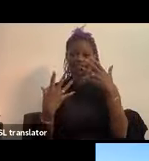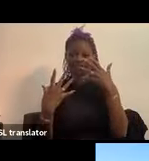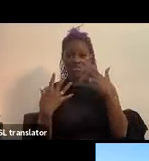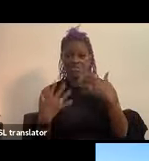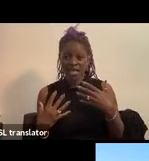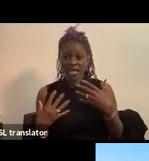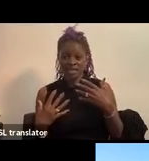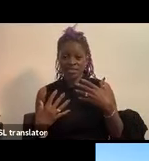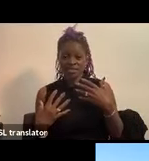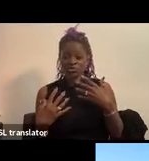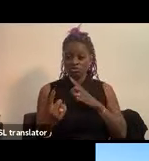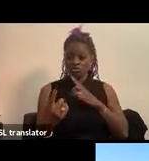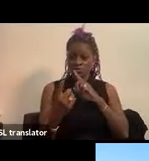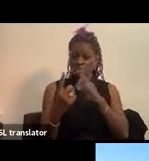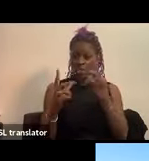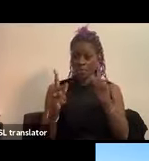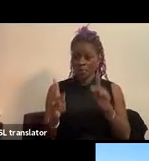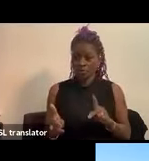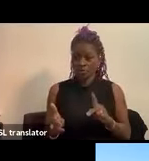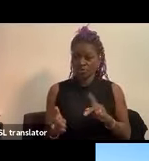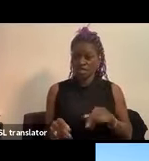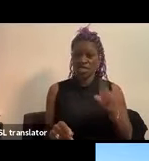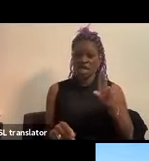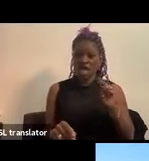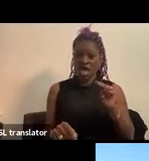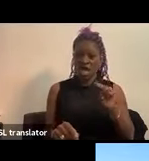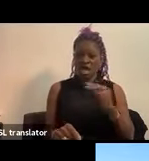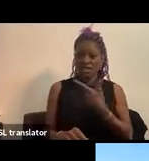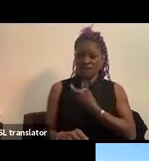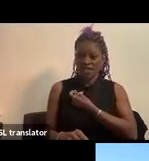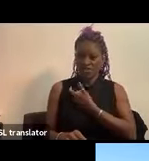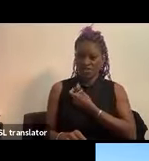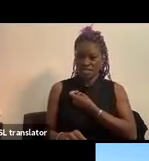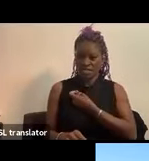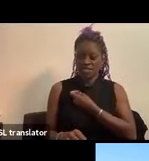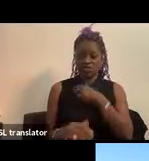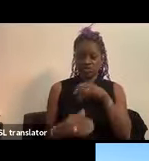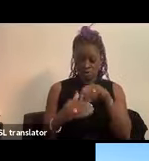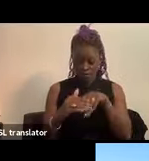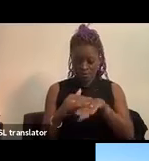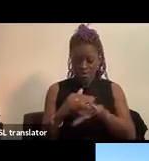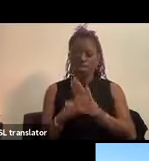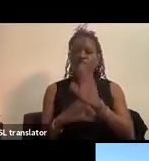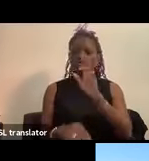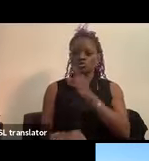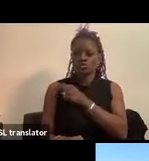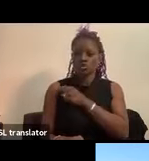unvaccinated, who has made that choice or not had the access they needed.